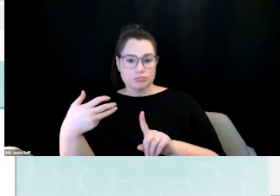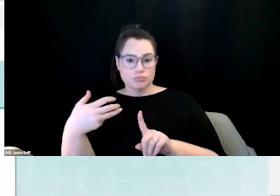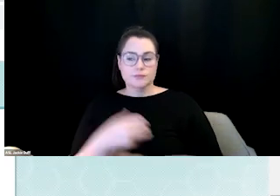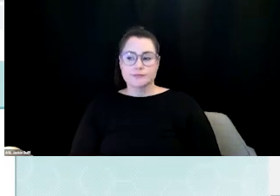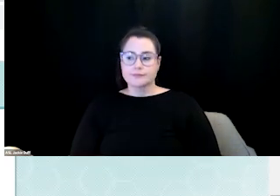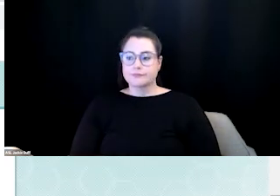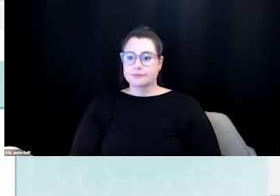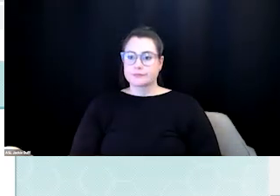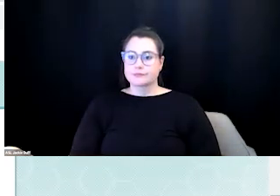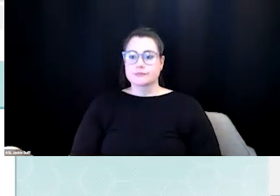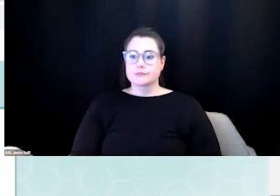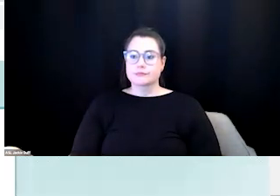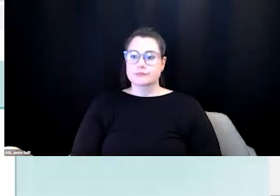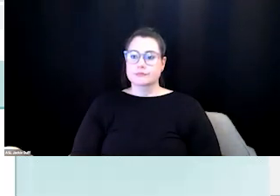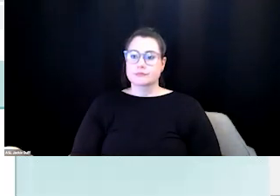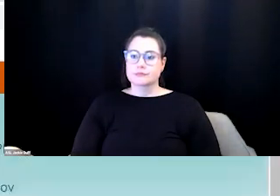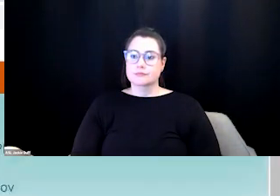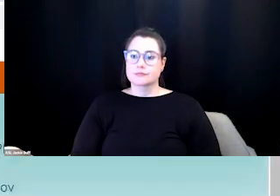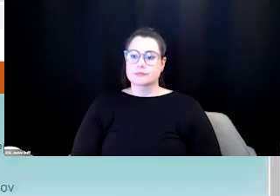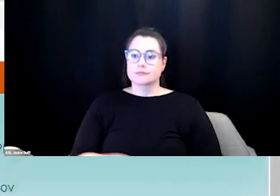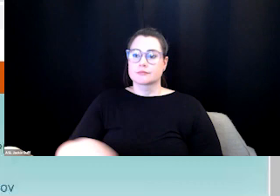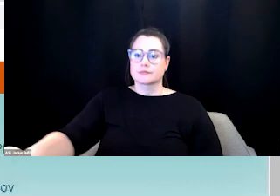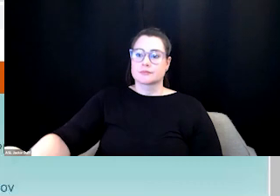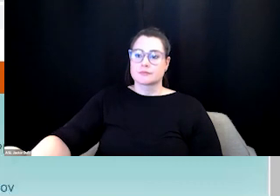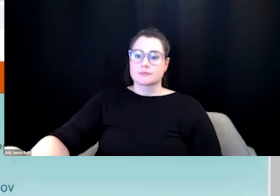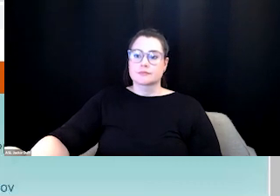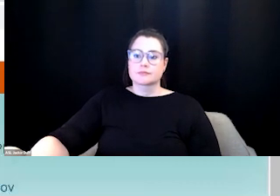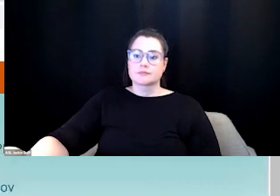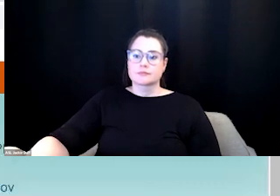I'm going to go ahead and start with Current and Pending Support. As a reminder, Bio Sketch and Current